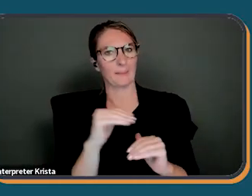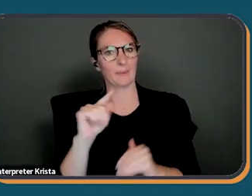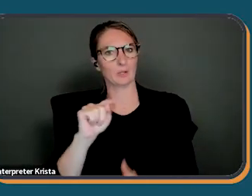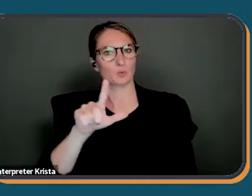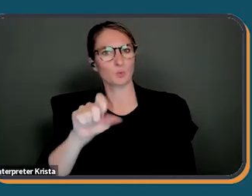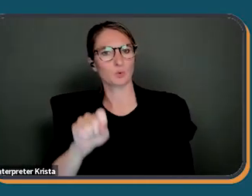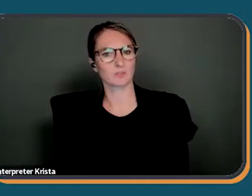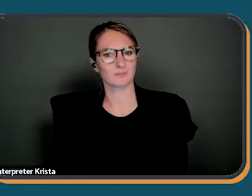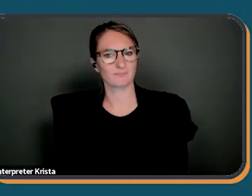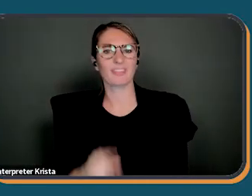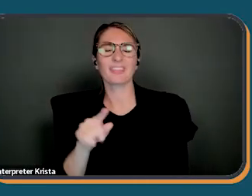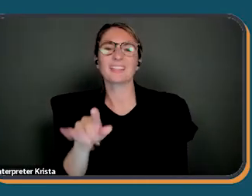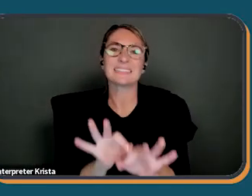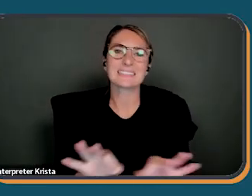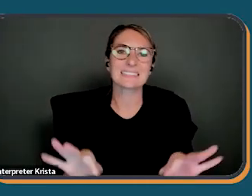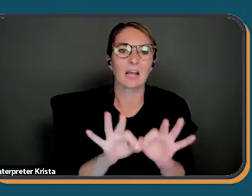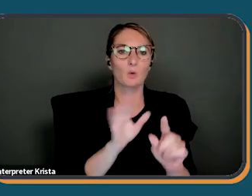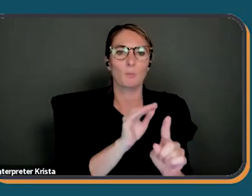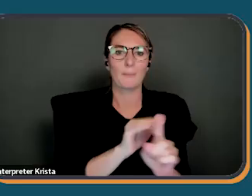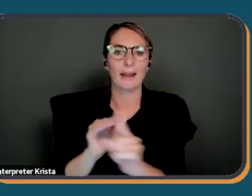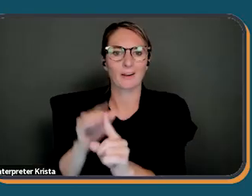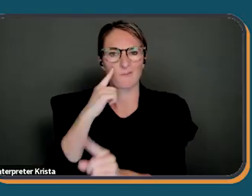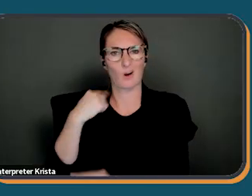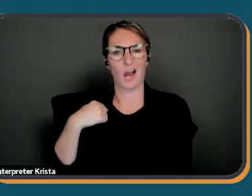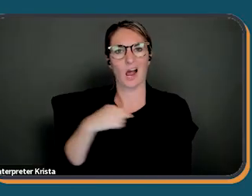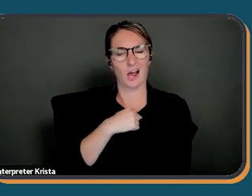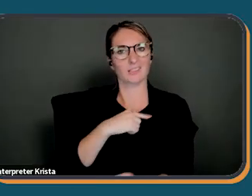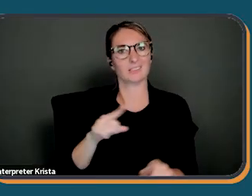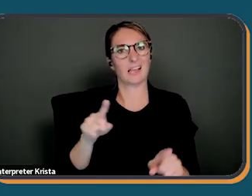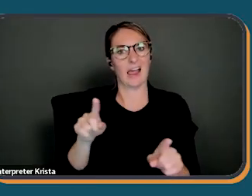to be open and supportive of patient and medical advocates